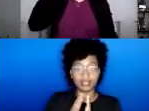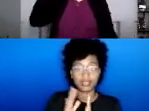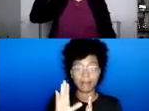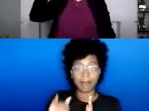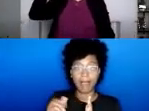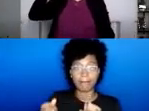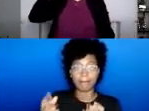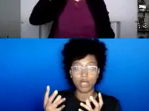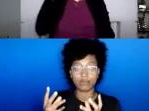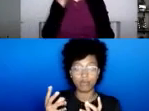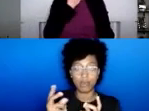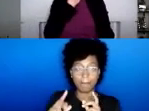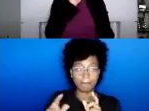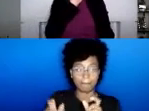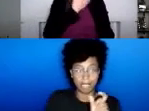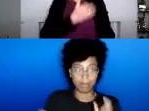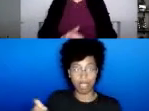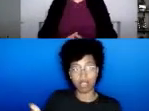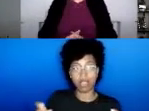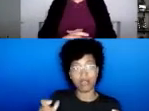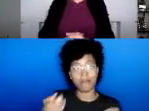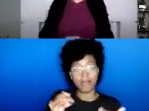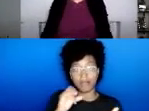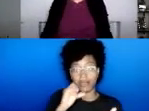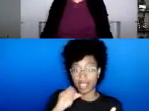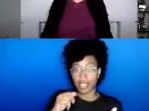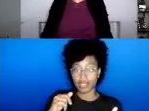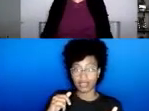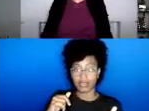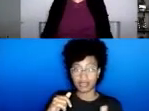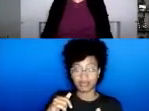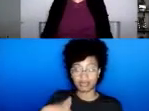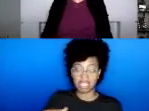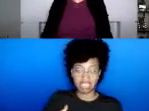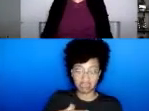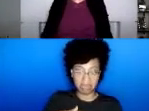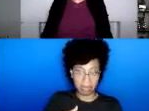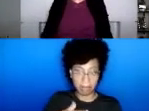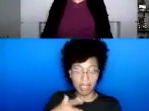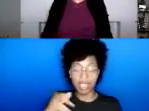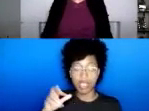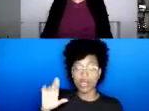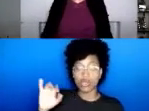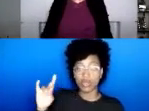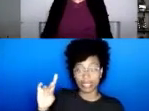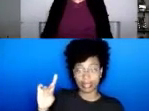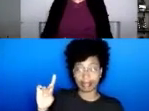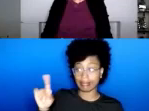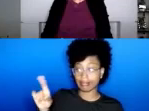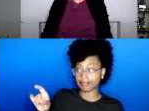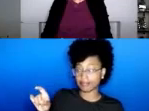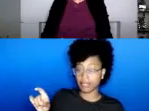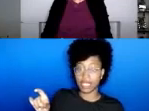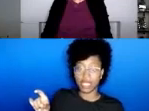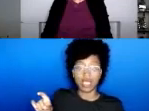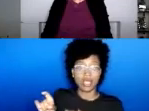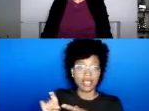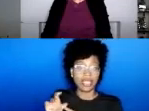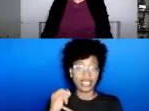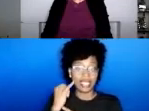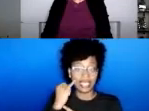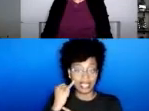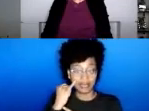people that may not have been addressed, Rick, 07:42:06 is whether someone starts working